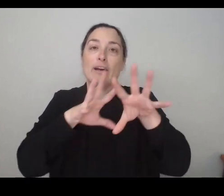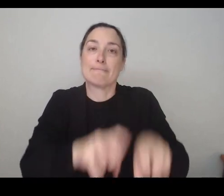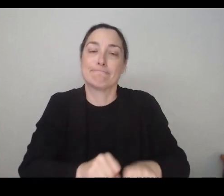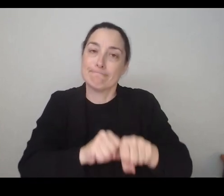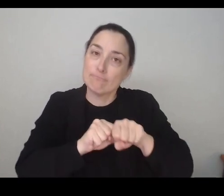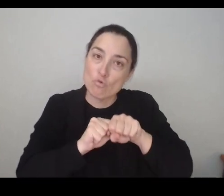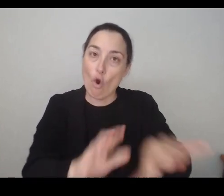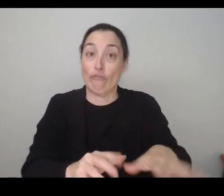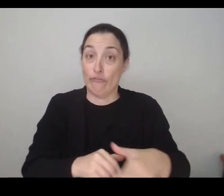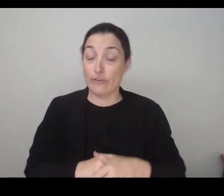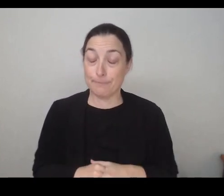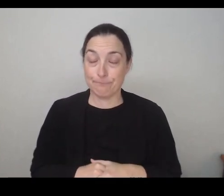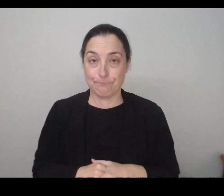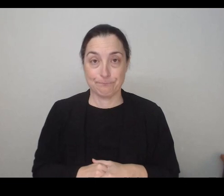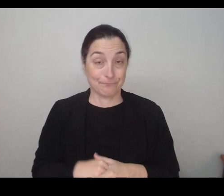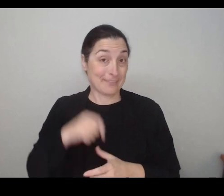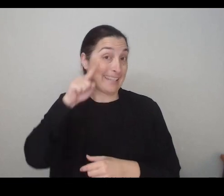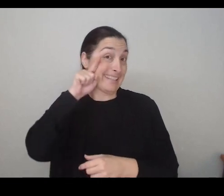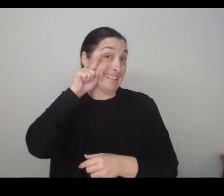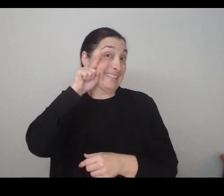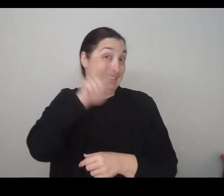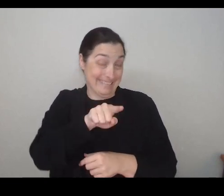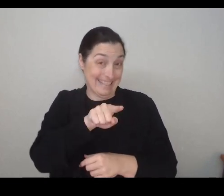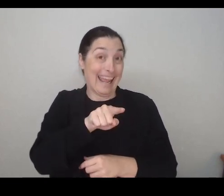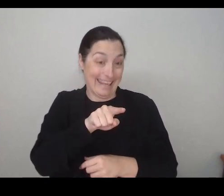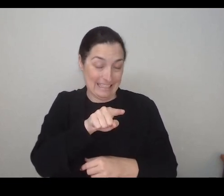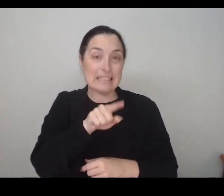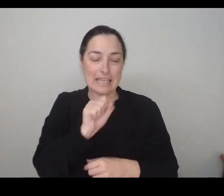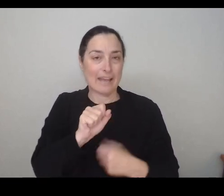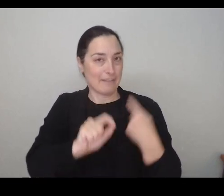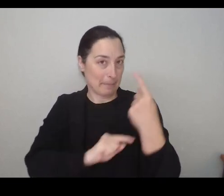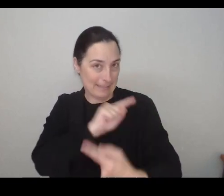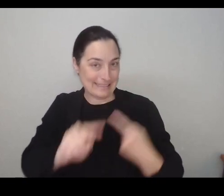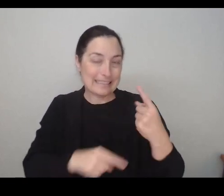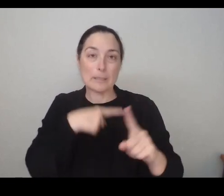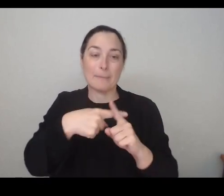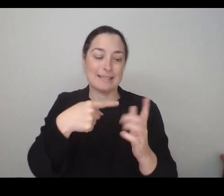Yesterday the SaVAge K'lub meeting and the presence of Tahitians artists, dancers,